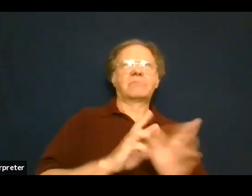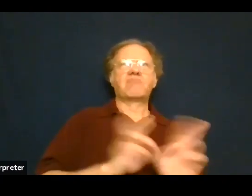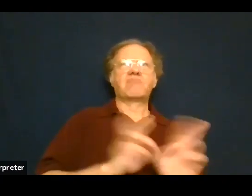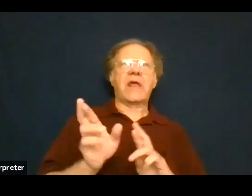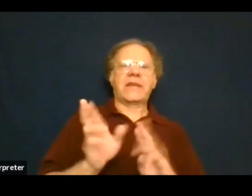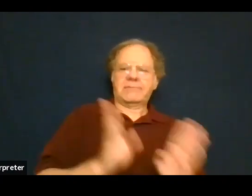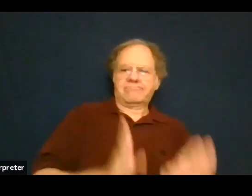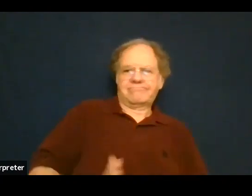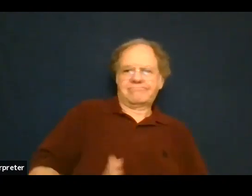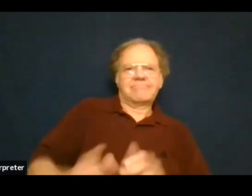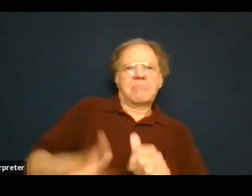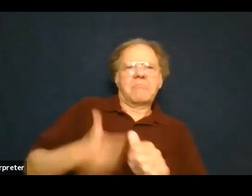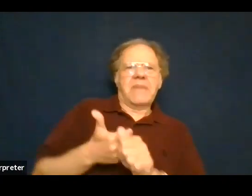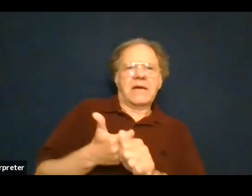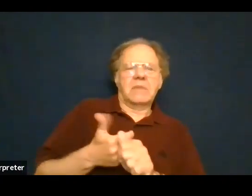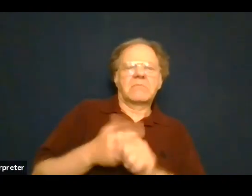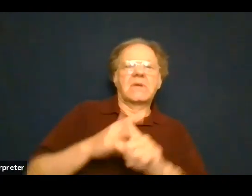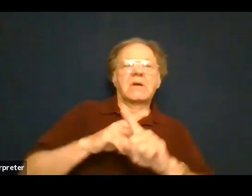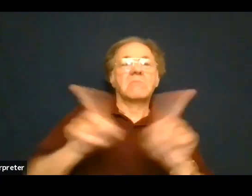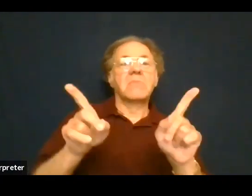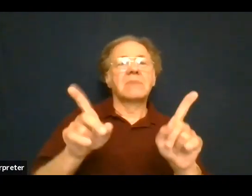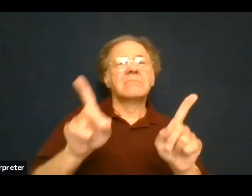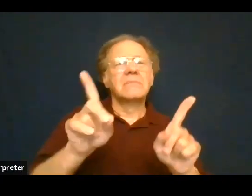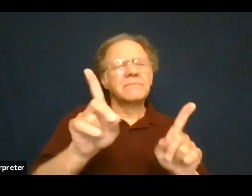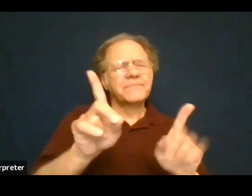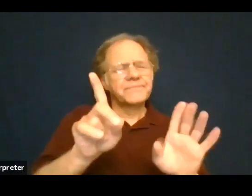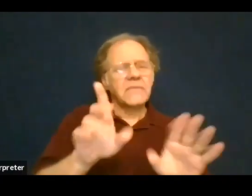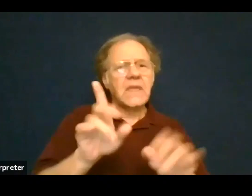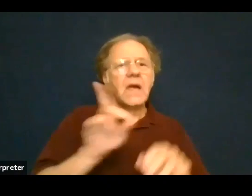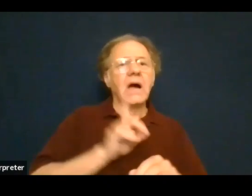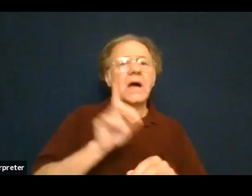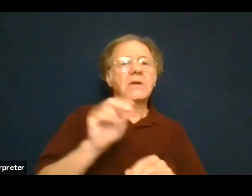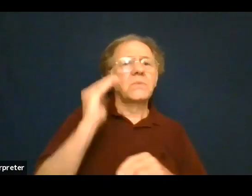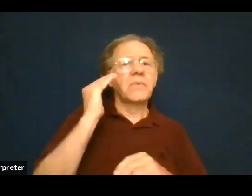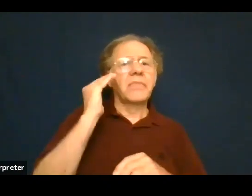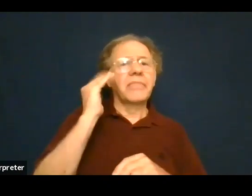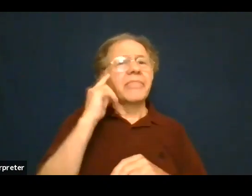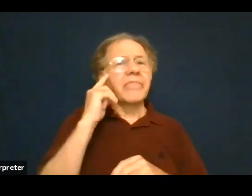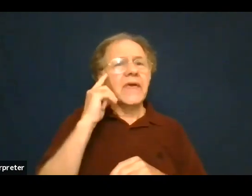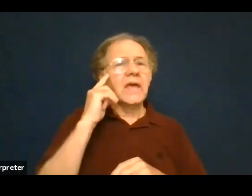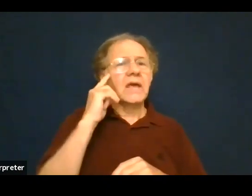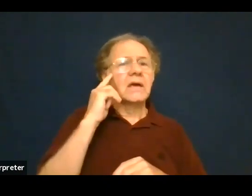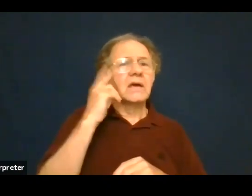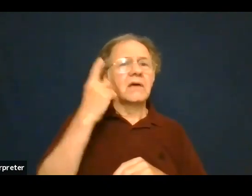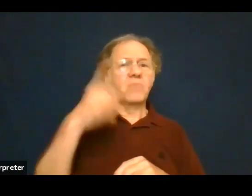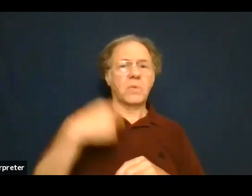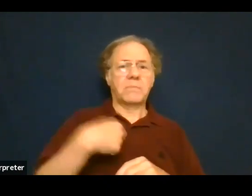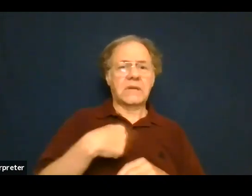But I do think that, for myself and many of my colleagues